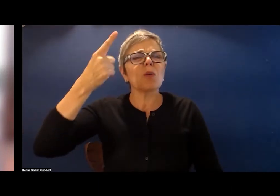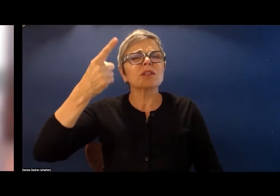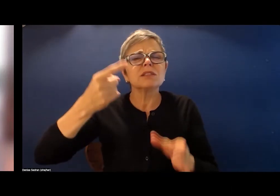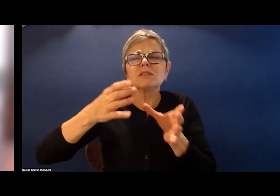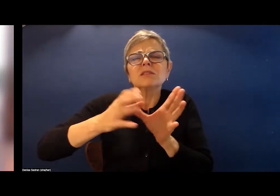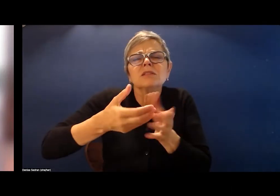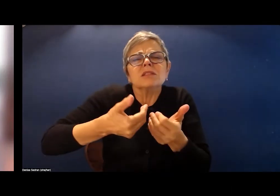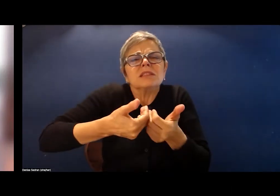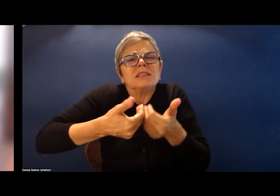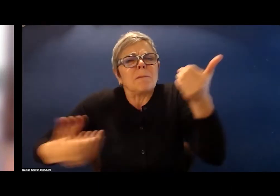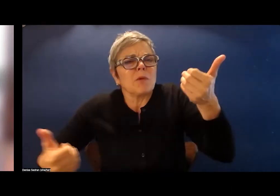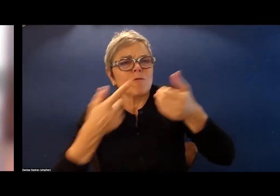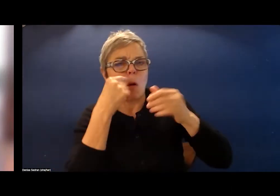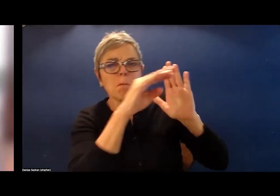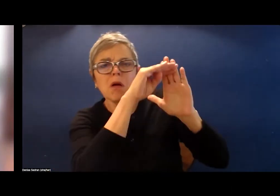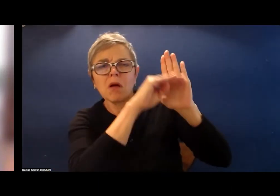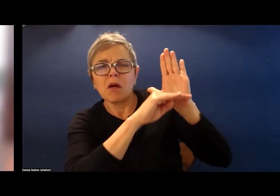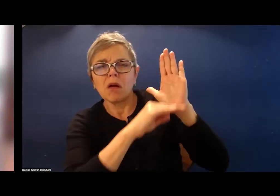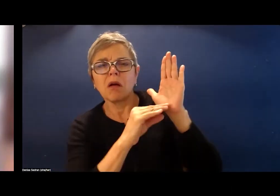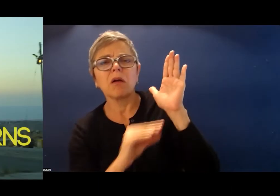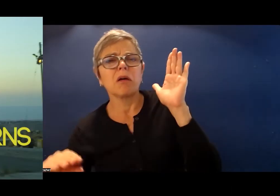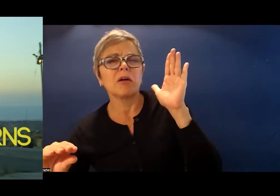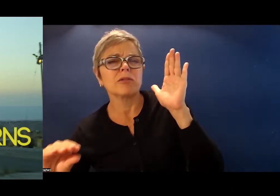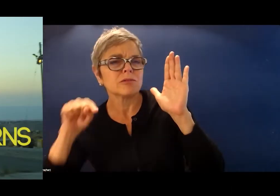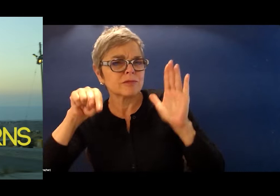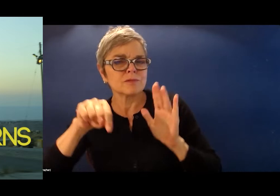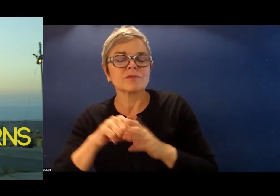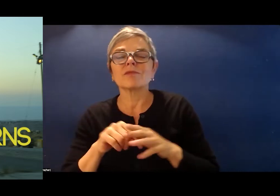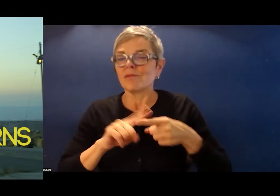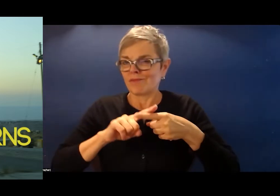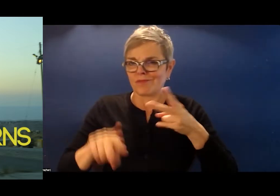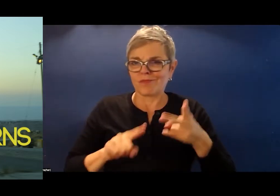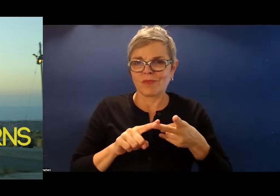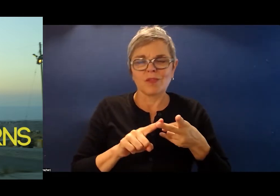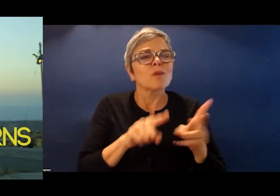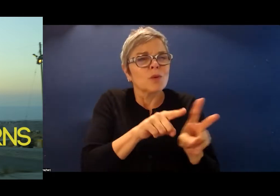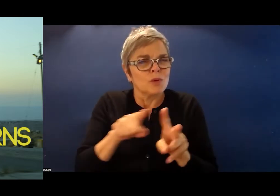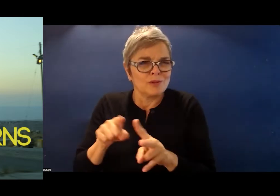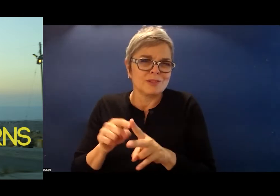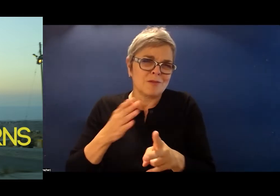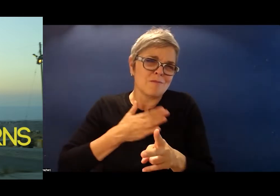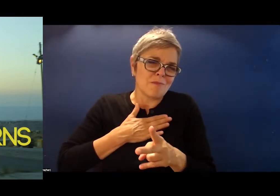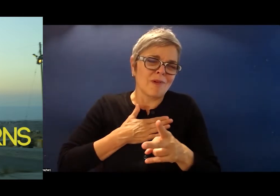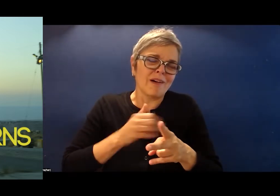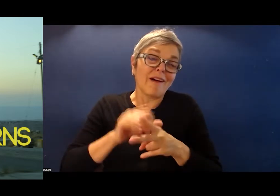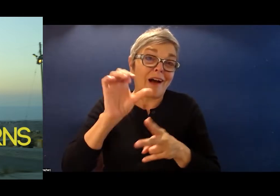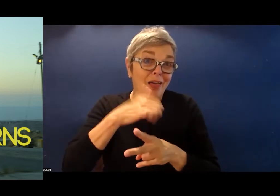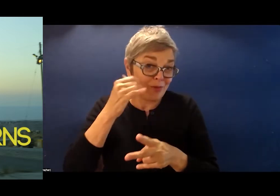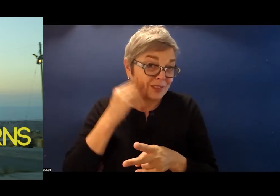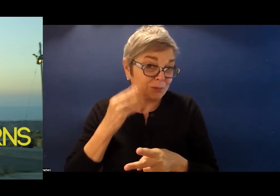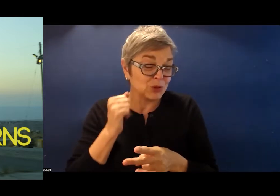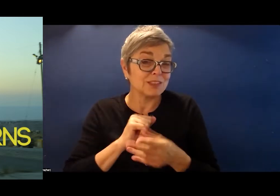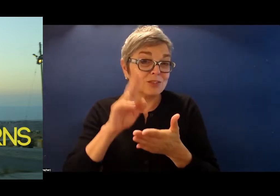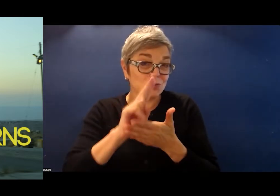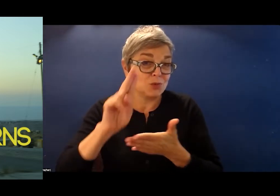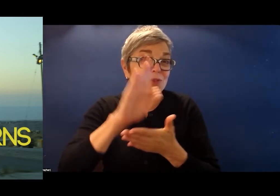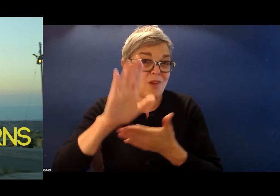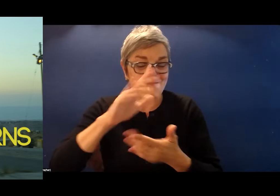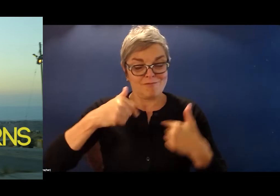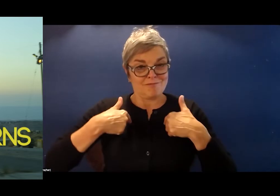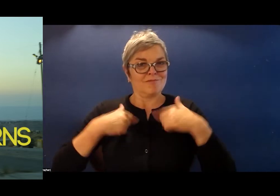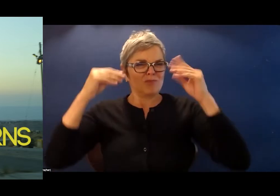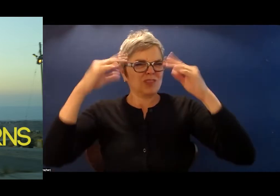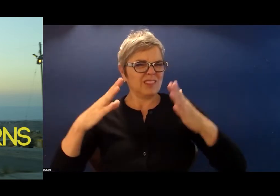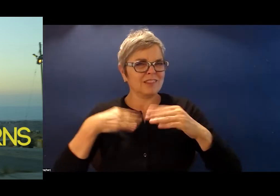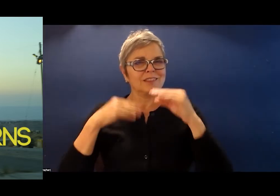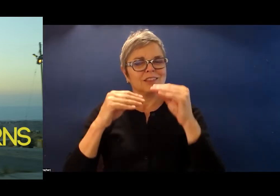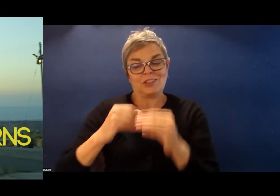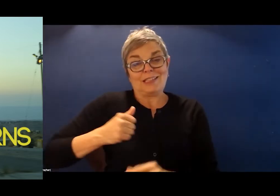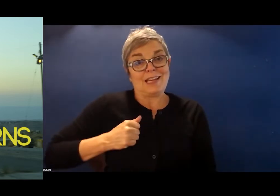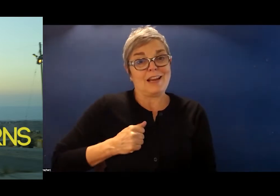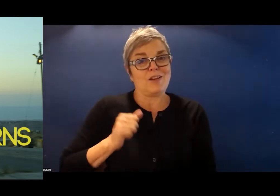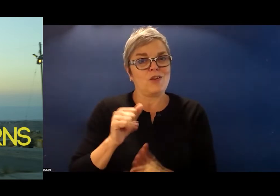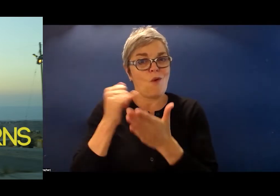And then the other, post-secondary experience that I think of is when I was a sessional teaching Canadian art history at OCAD in the mid